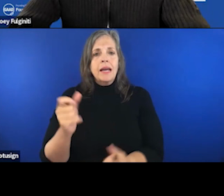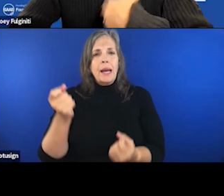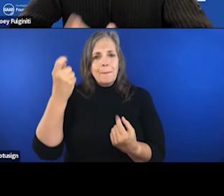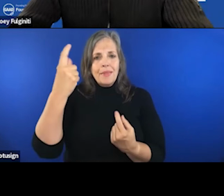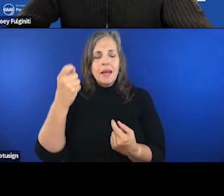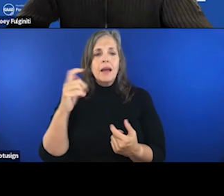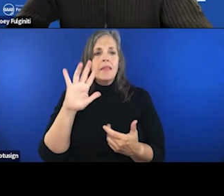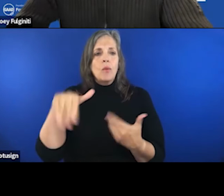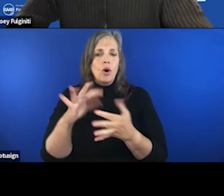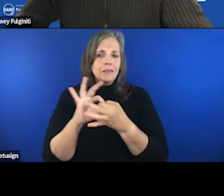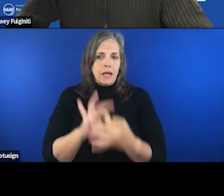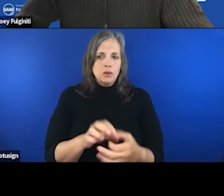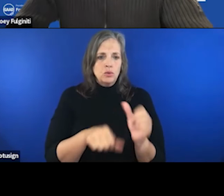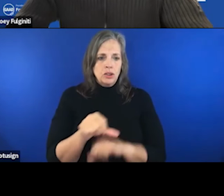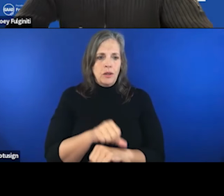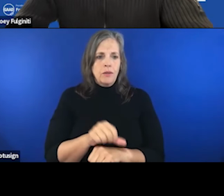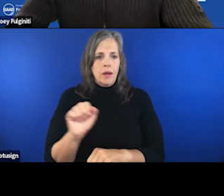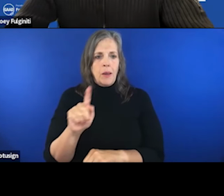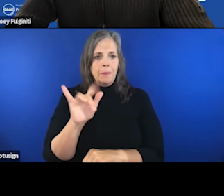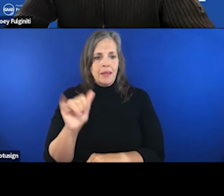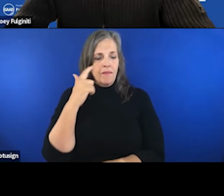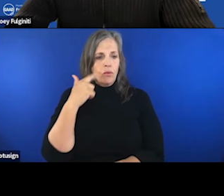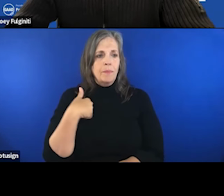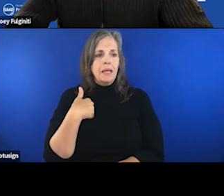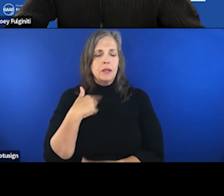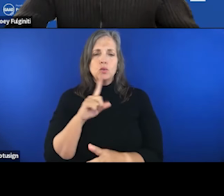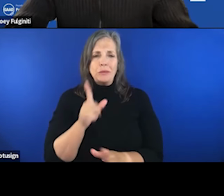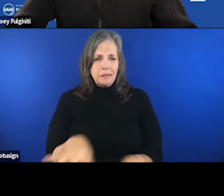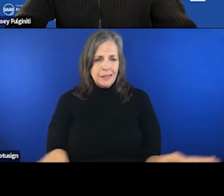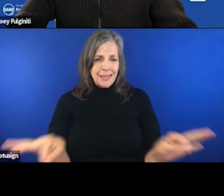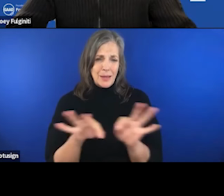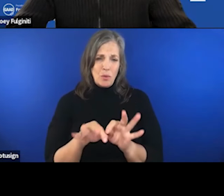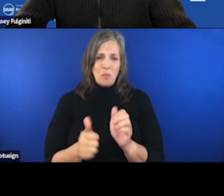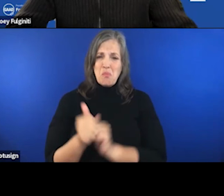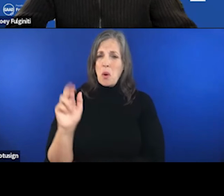empathy to me is really important design as most designers in the ux field I mean ux stands for